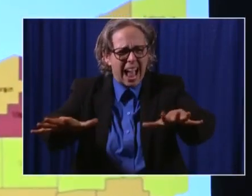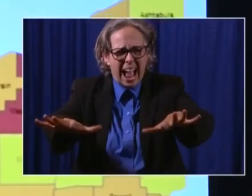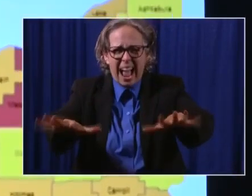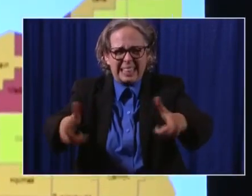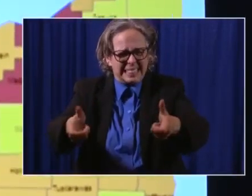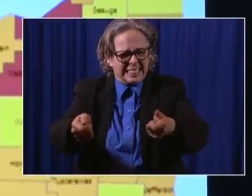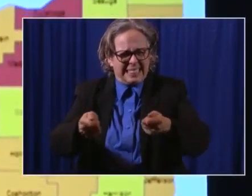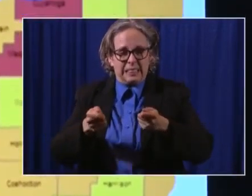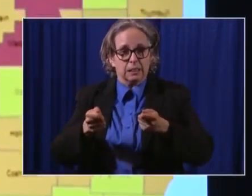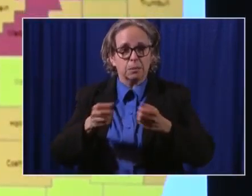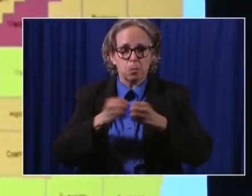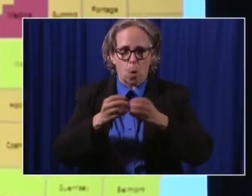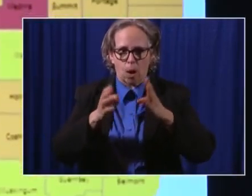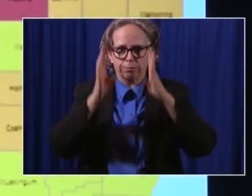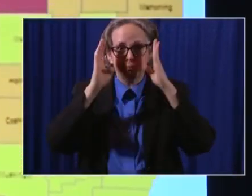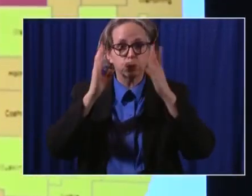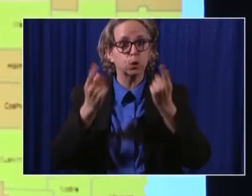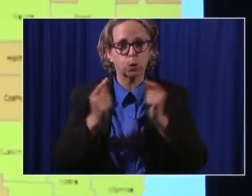MITIGATE THE COVID-19 SPREAD IN